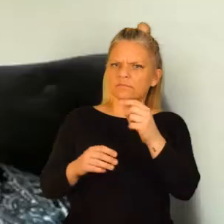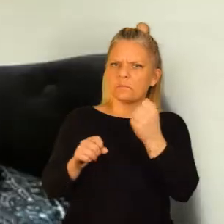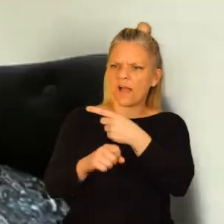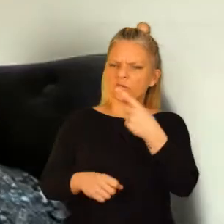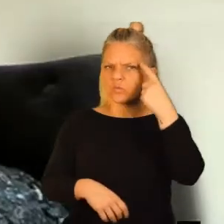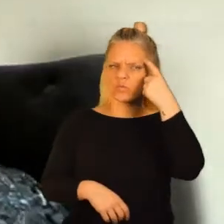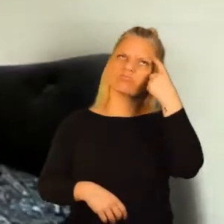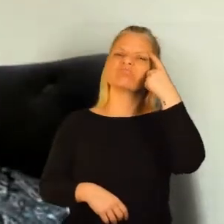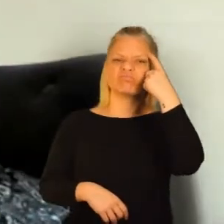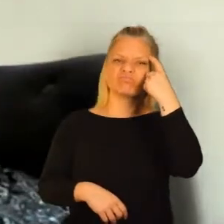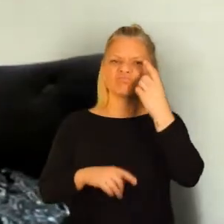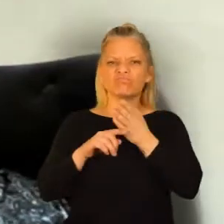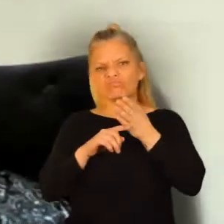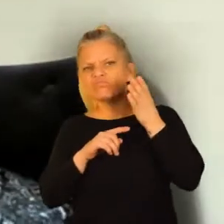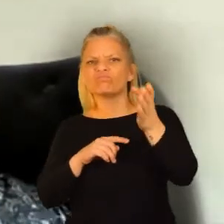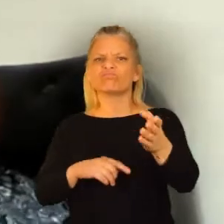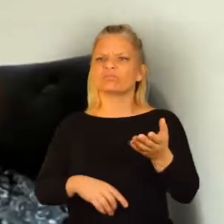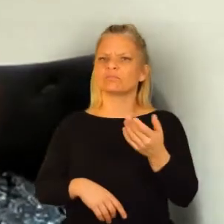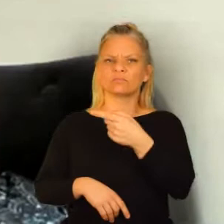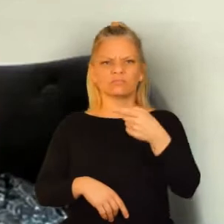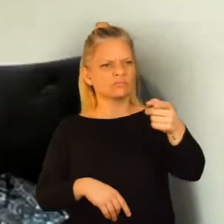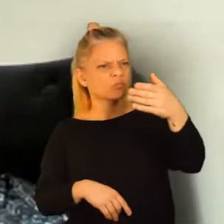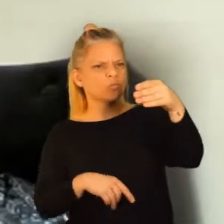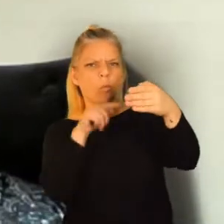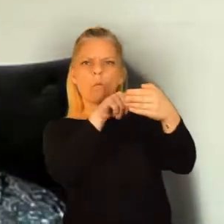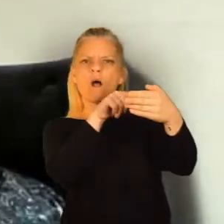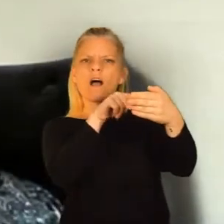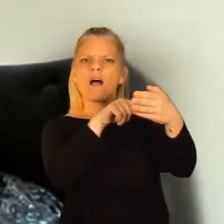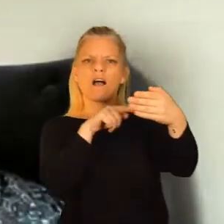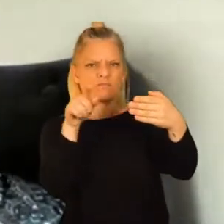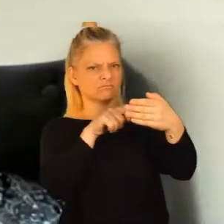The first time I saw a leaflet I was like no I wouldn't want to go and talk about my voices.